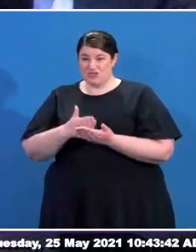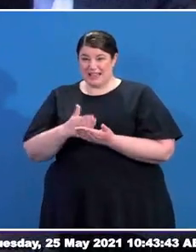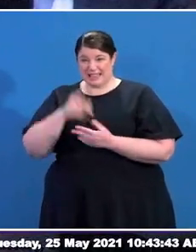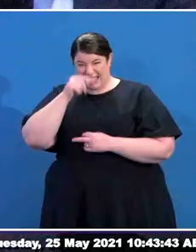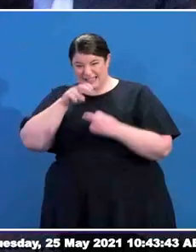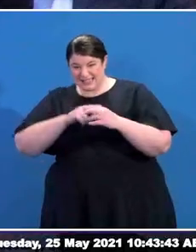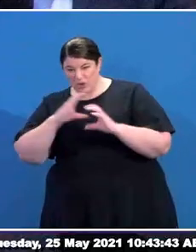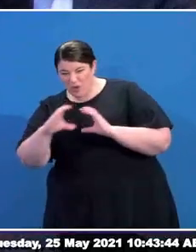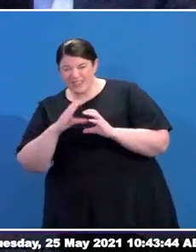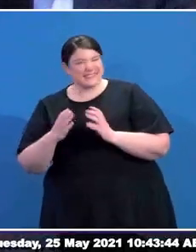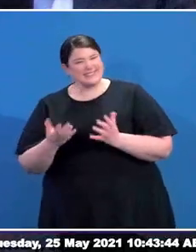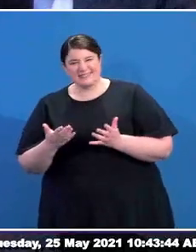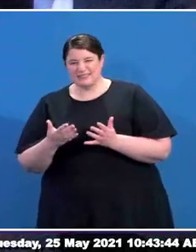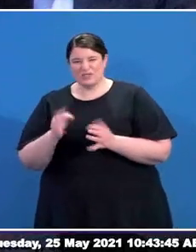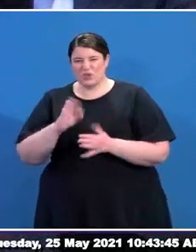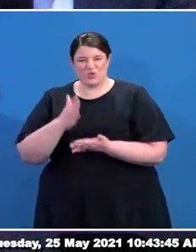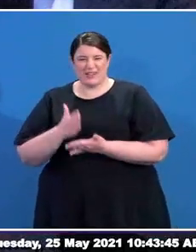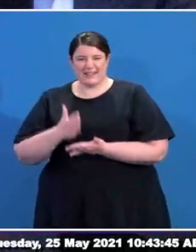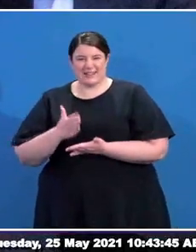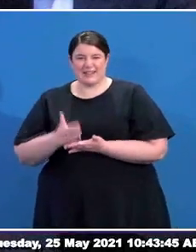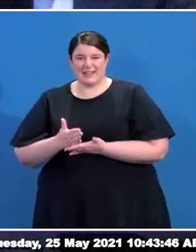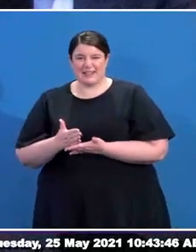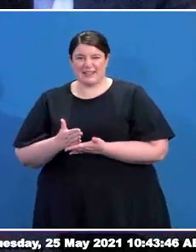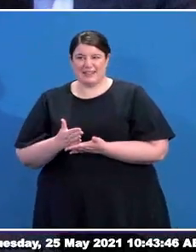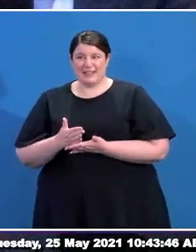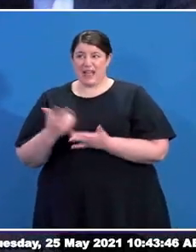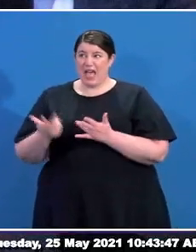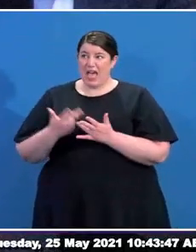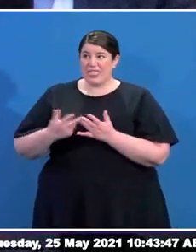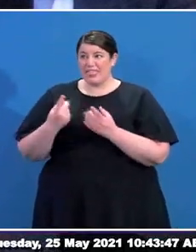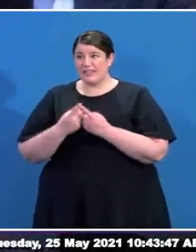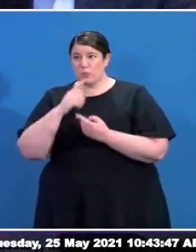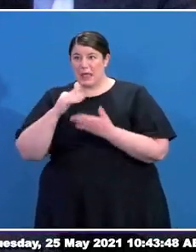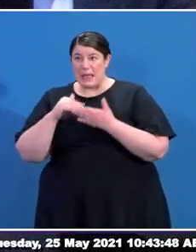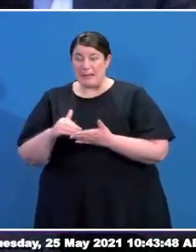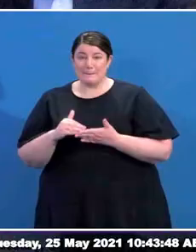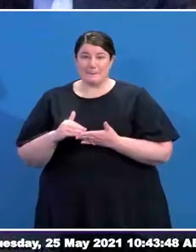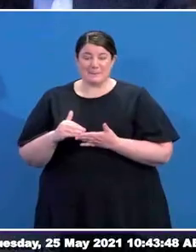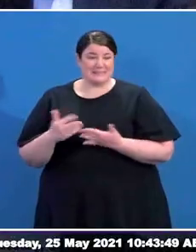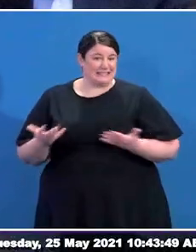that would have been useful in the proceedings.